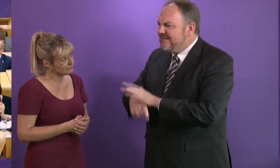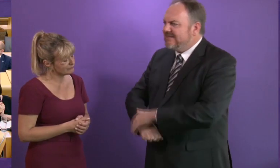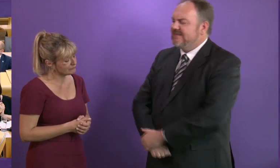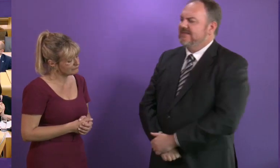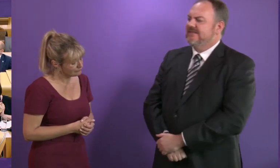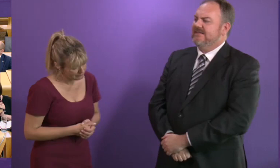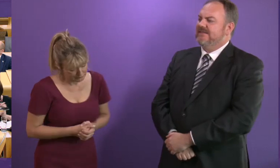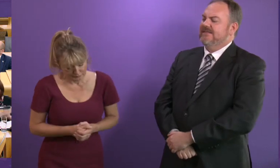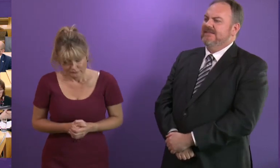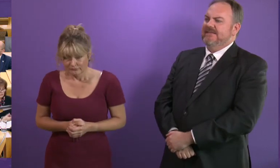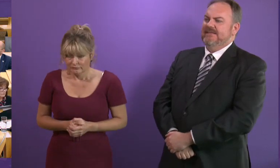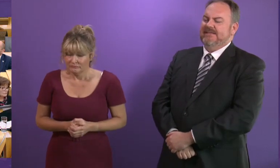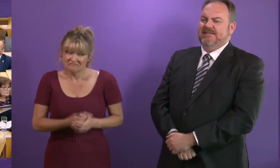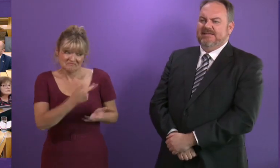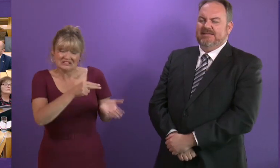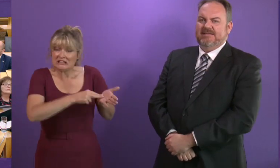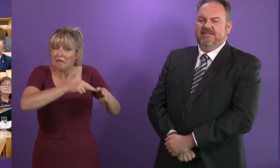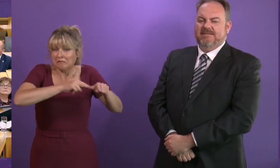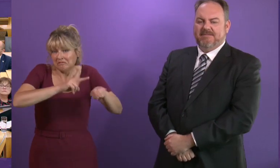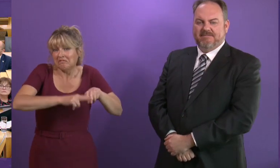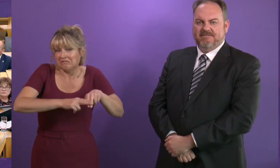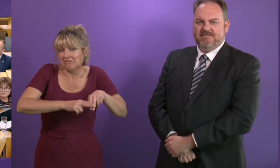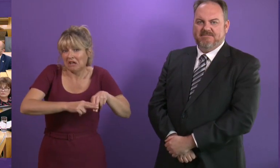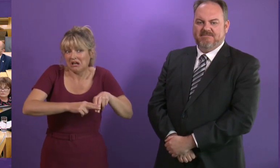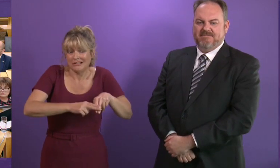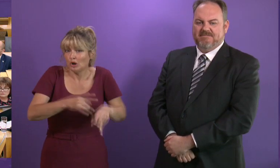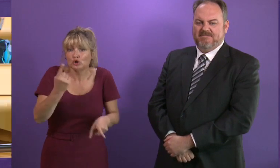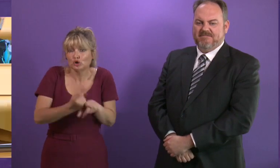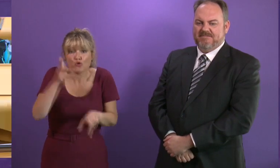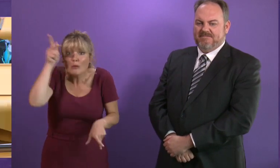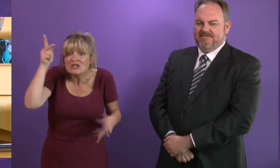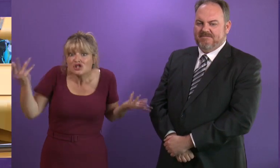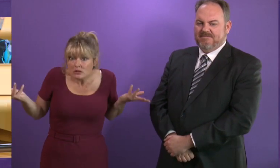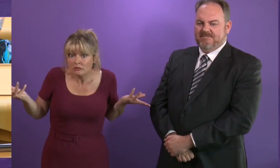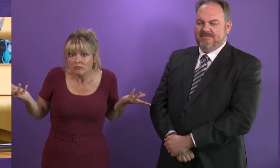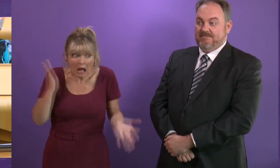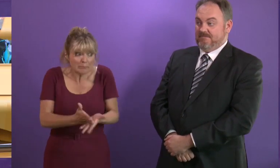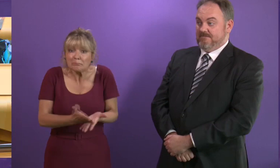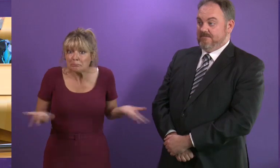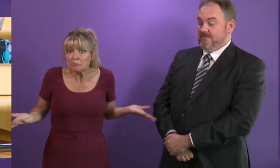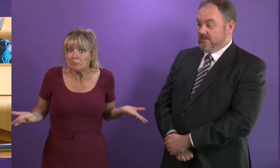Neil Findlay is talking nonsense. This week, the Cabinet Secretary for Health and Sport